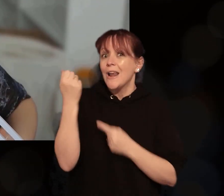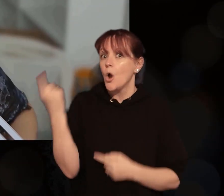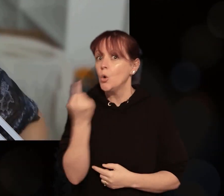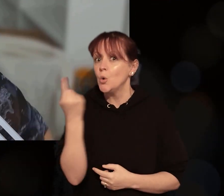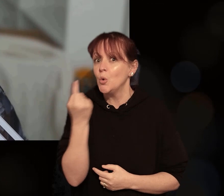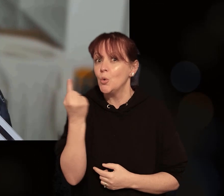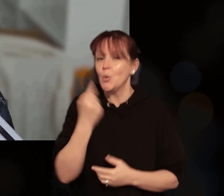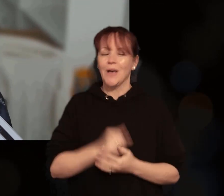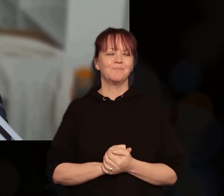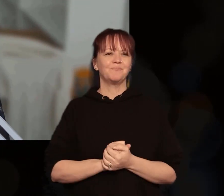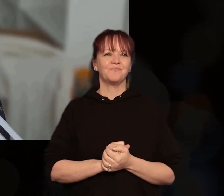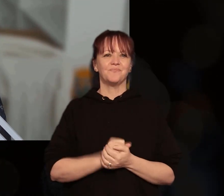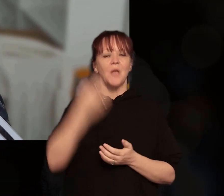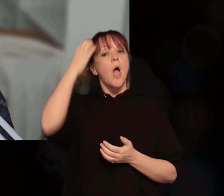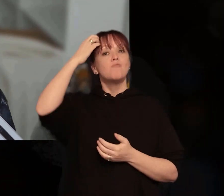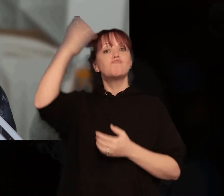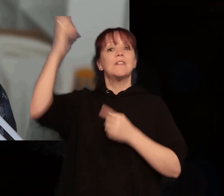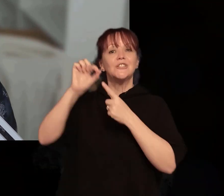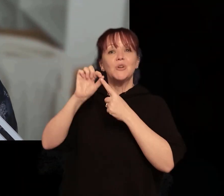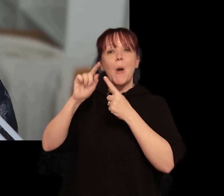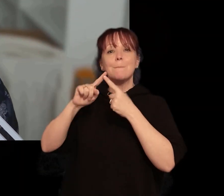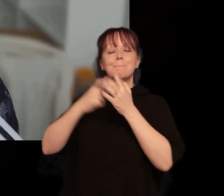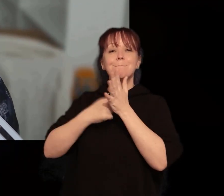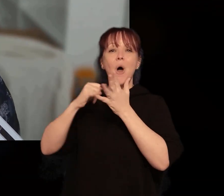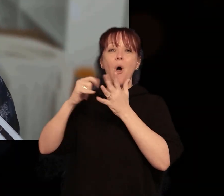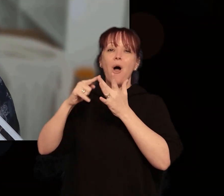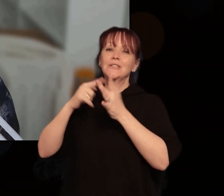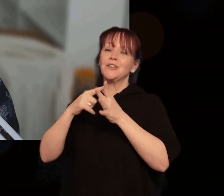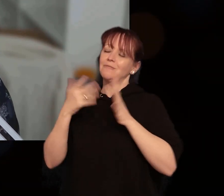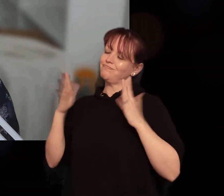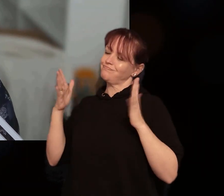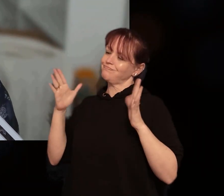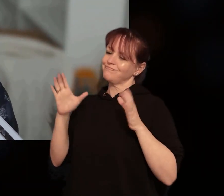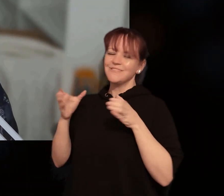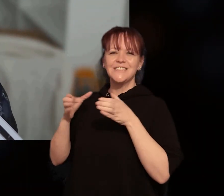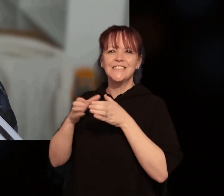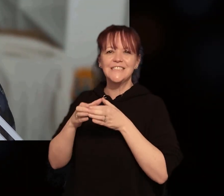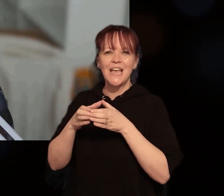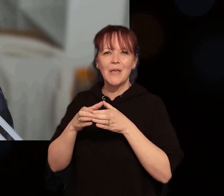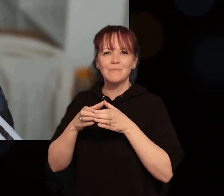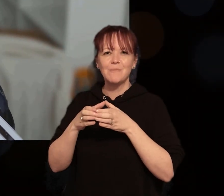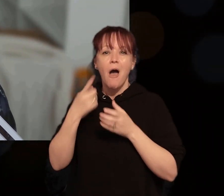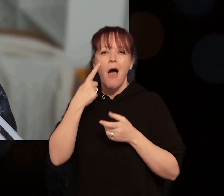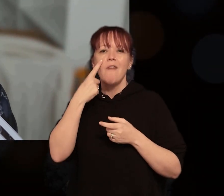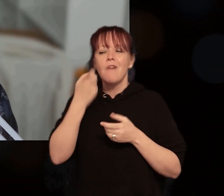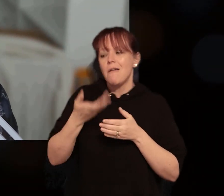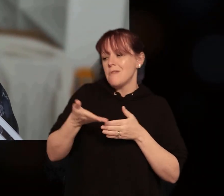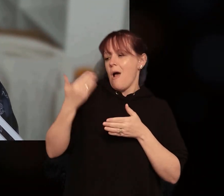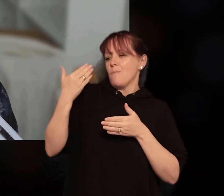Prince of Persia! Congratulations, team. We've already heard earlier about the value of these memory shards